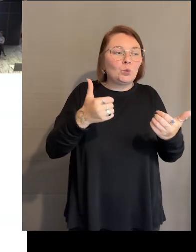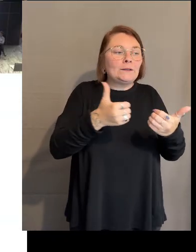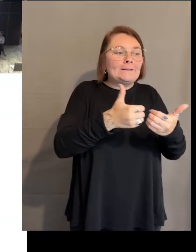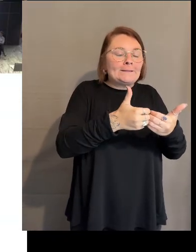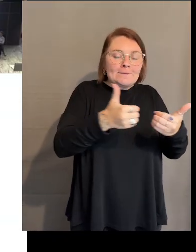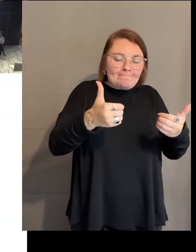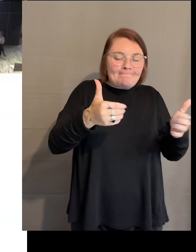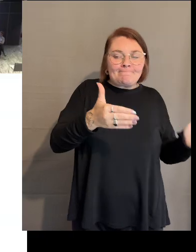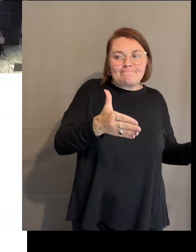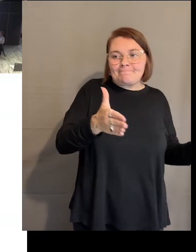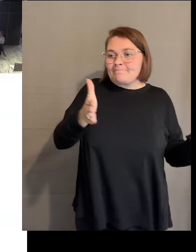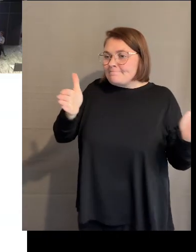more…